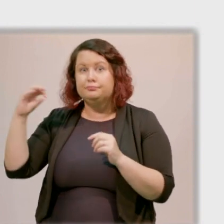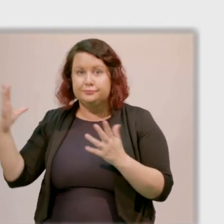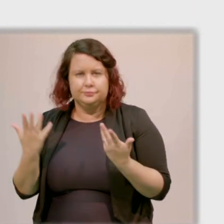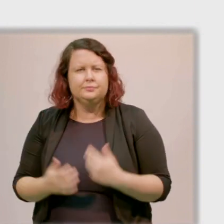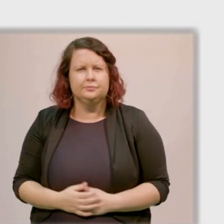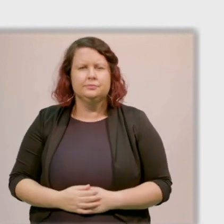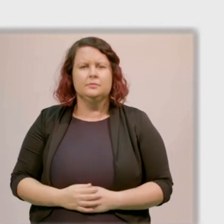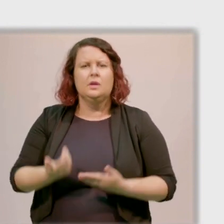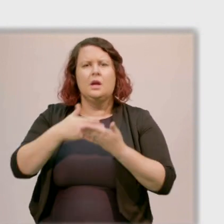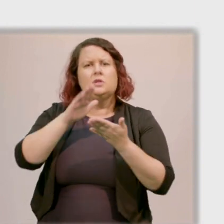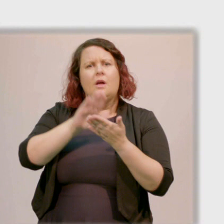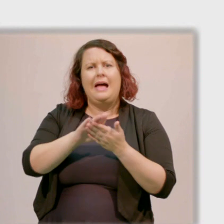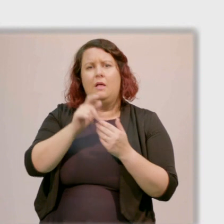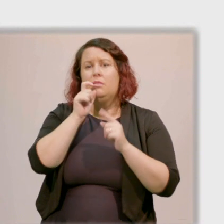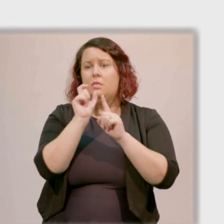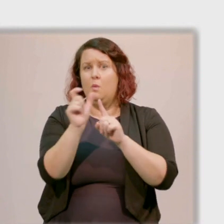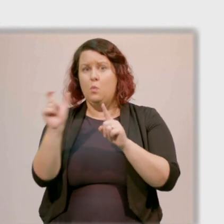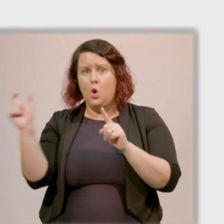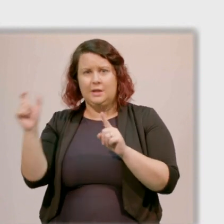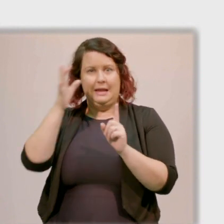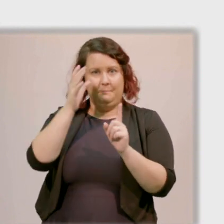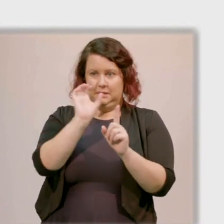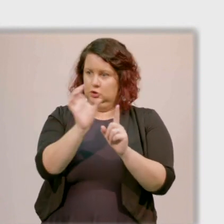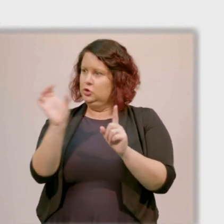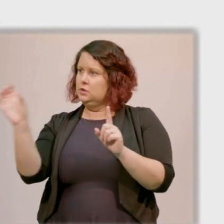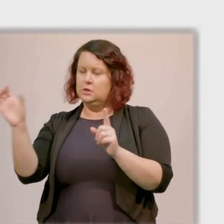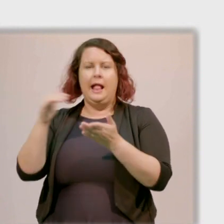visual, and audio features, as well as the text structure.